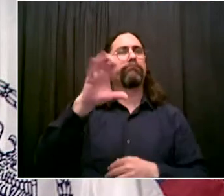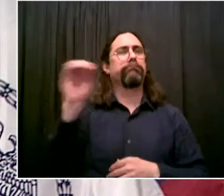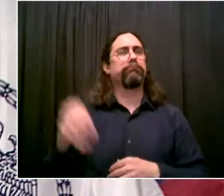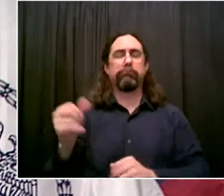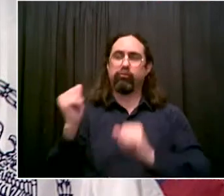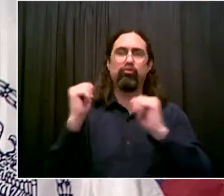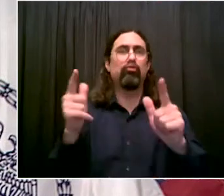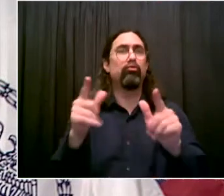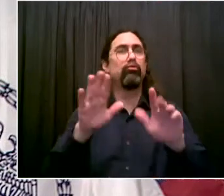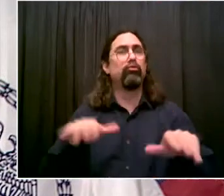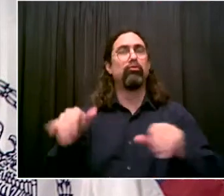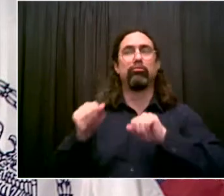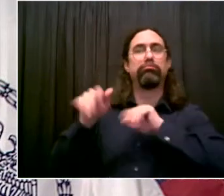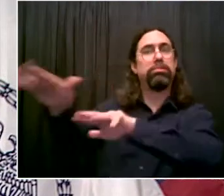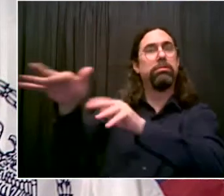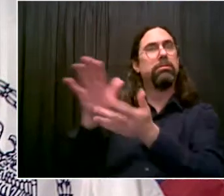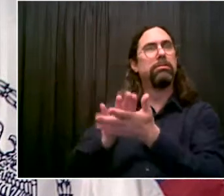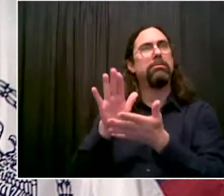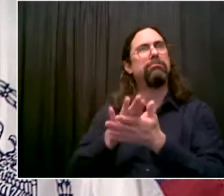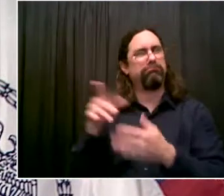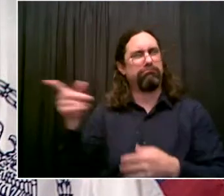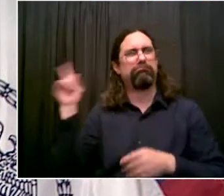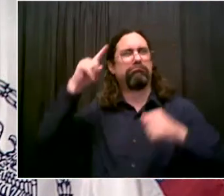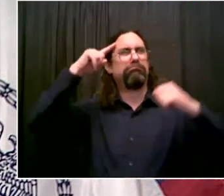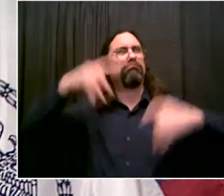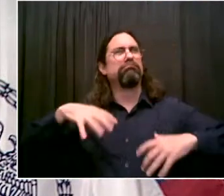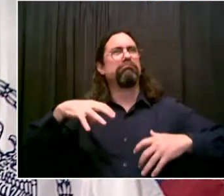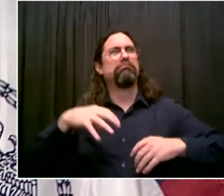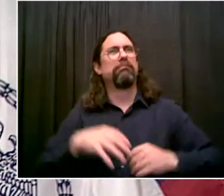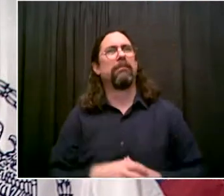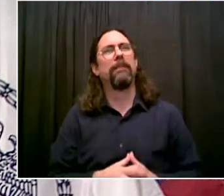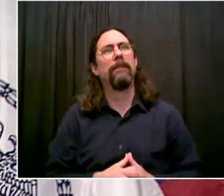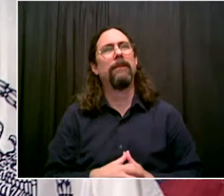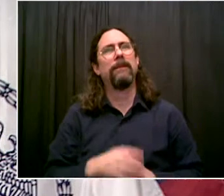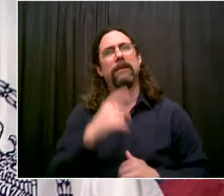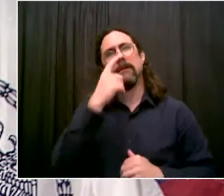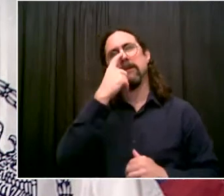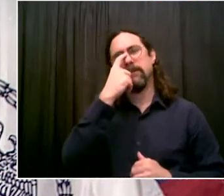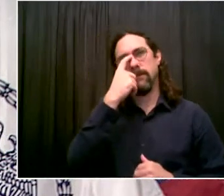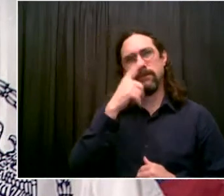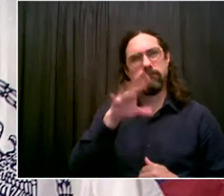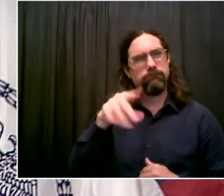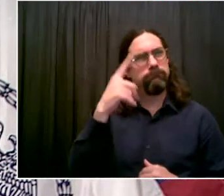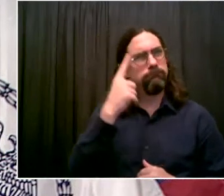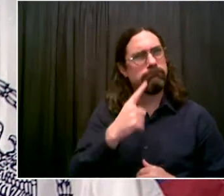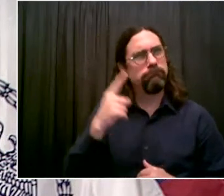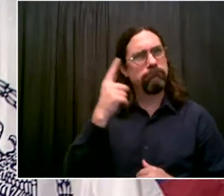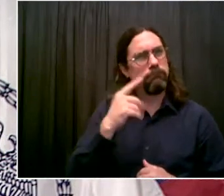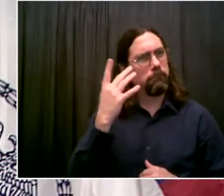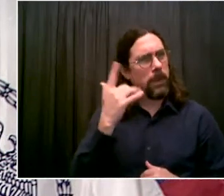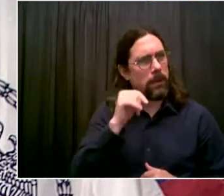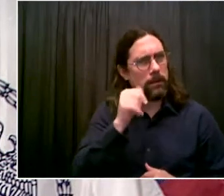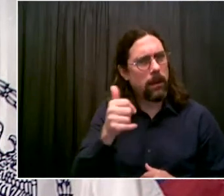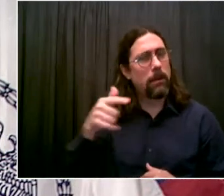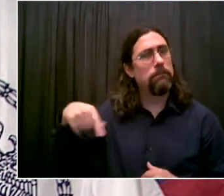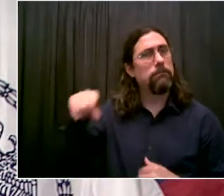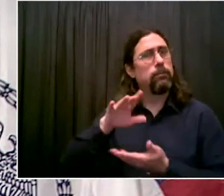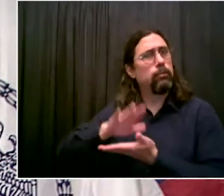COULDN'T THIS DECISION HAD BEEN REACHED AFTER SOME CONSULATTION WIH TPAERNTS